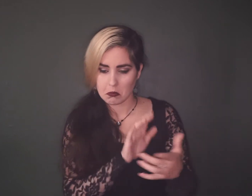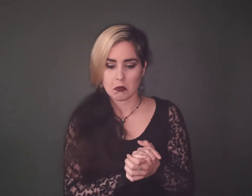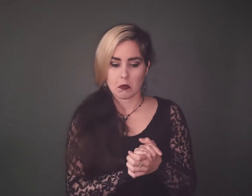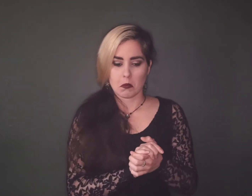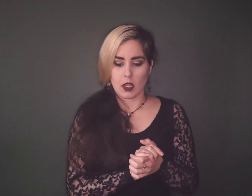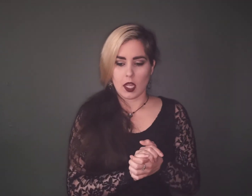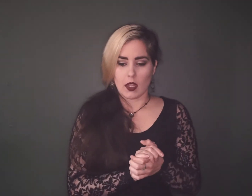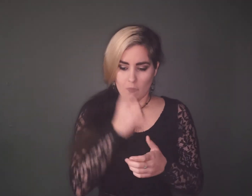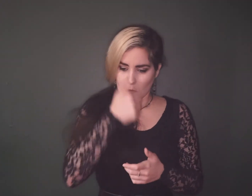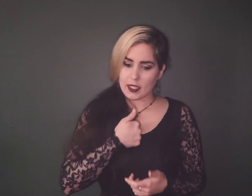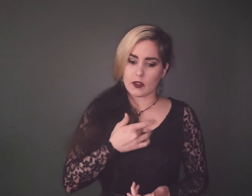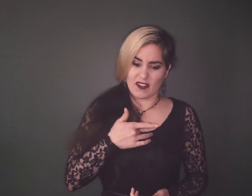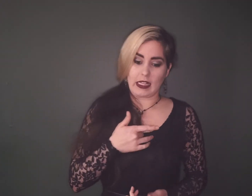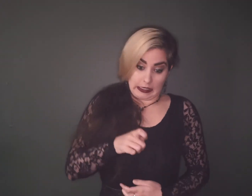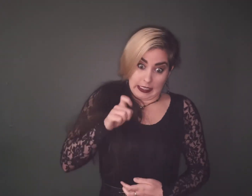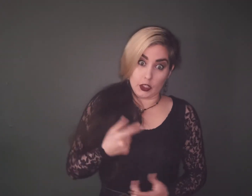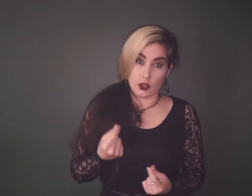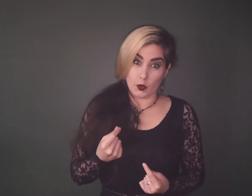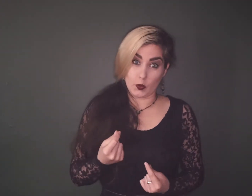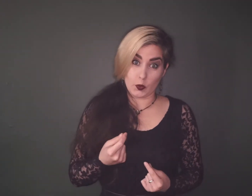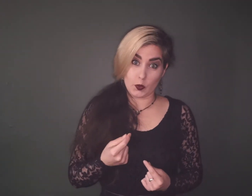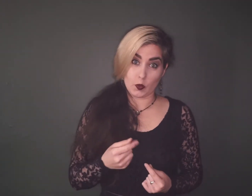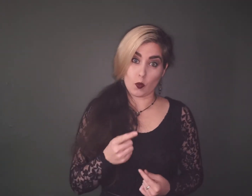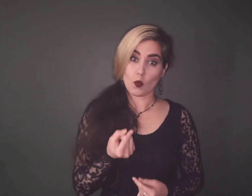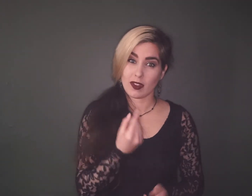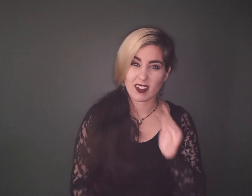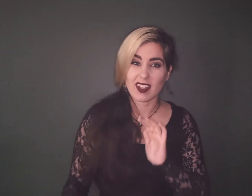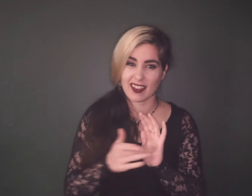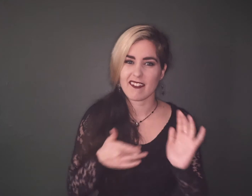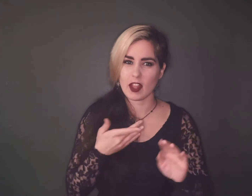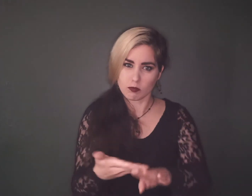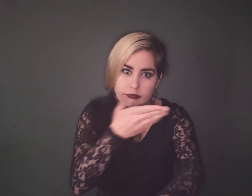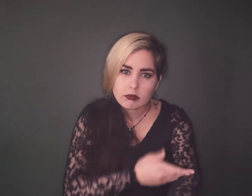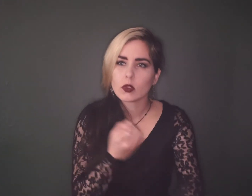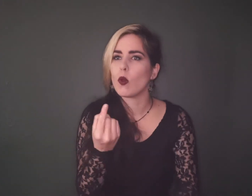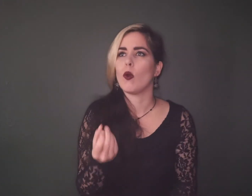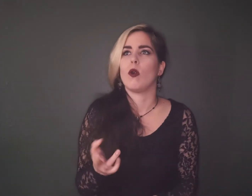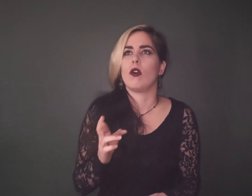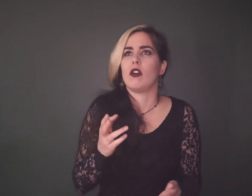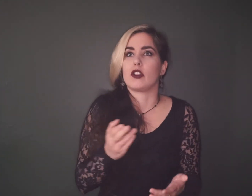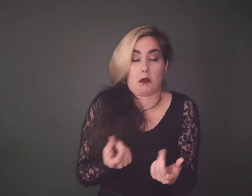But do I personally feel that I need to redo or improve a body paint or want to specifically redo one?